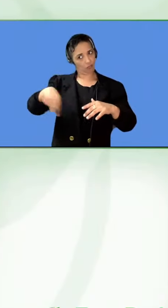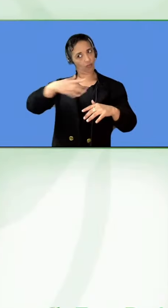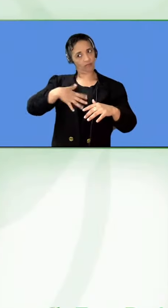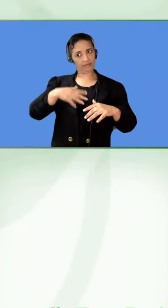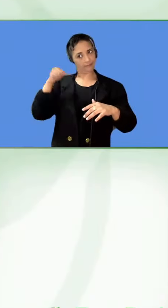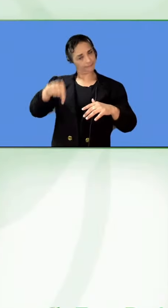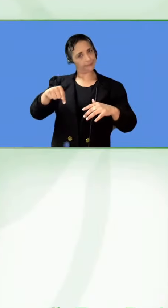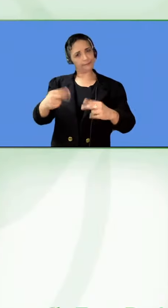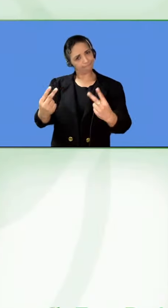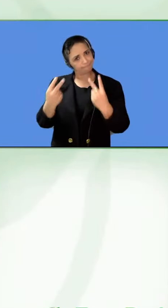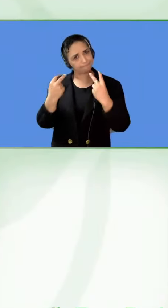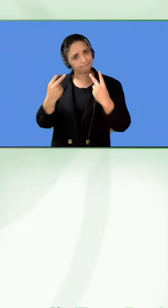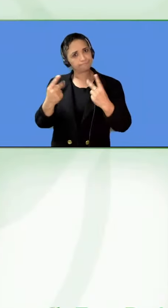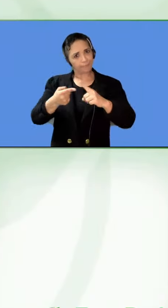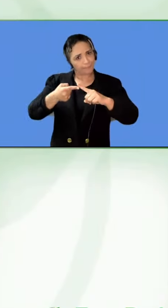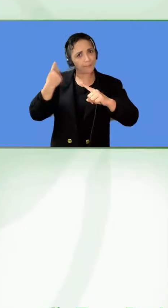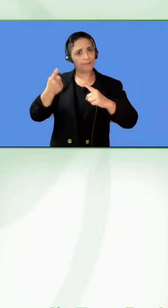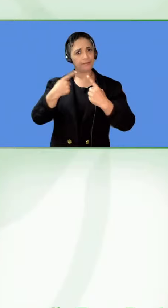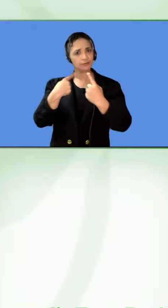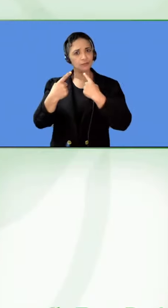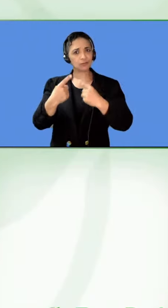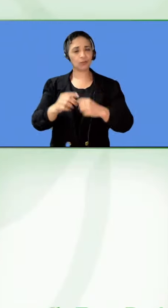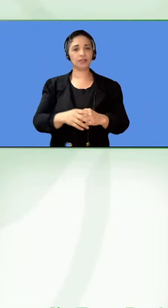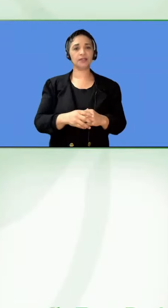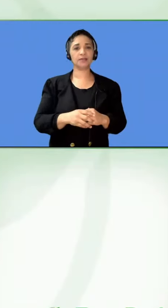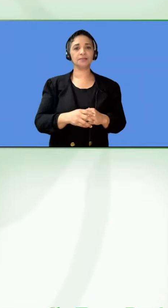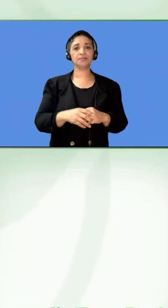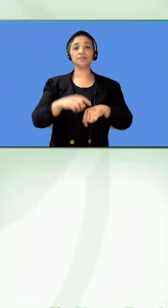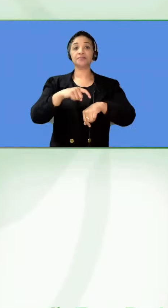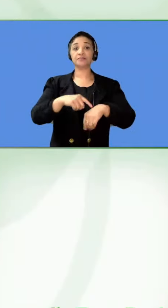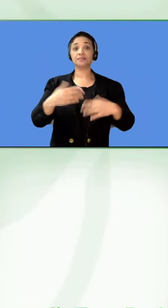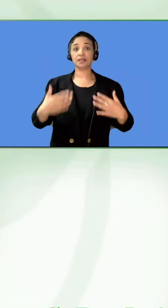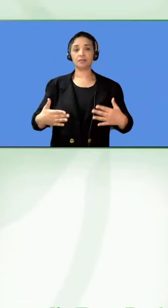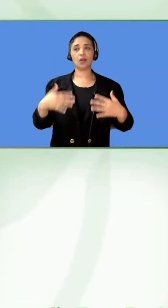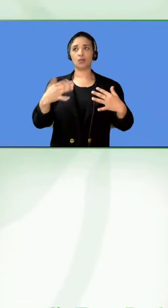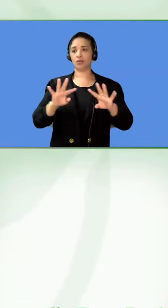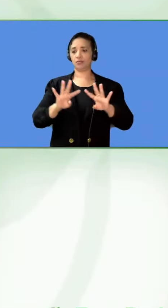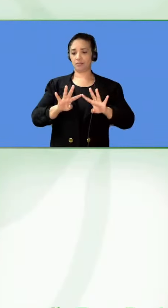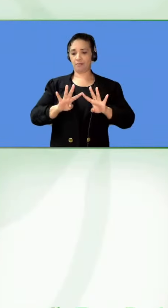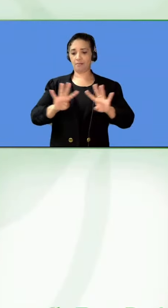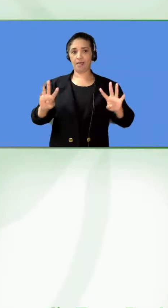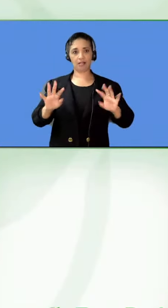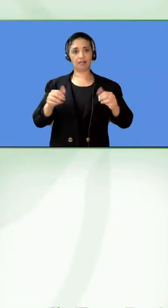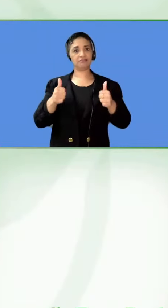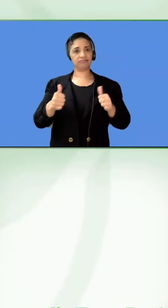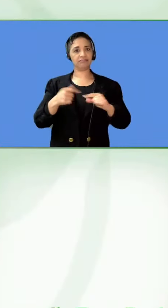We have a distinguished panel of speakers, and we have two students here which will talk